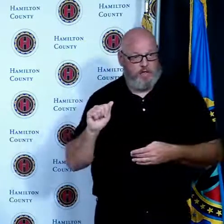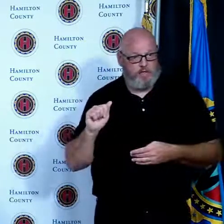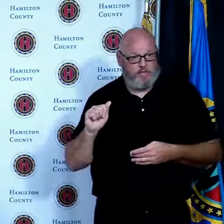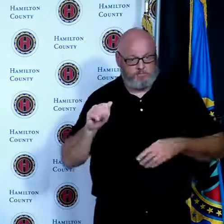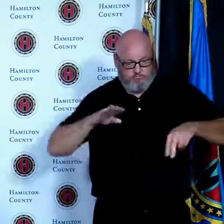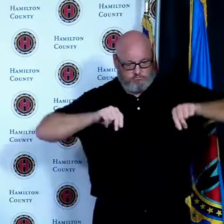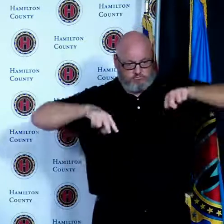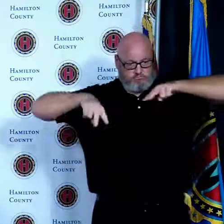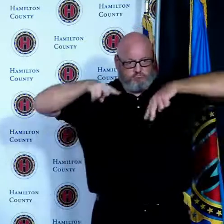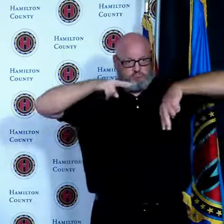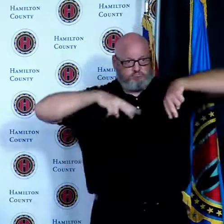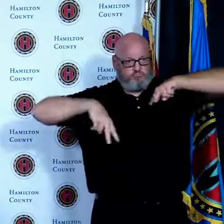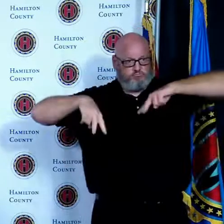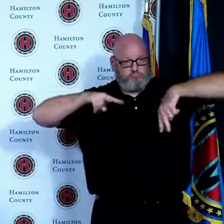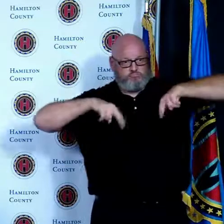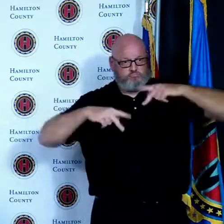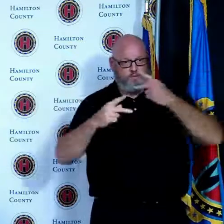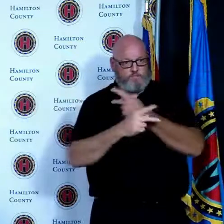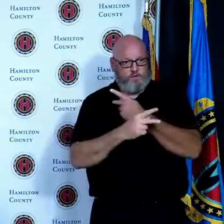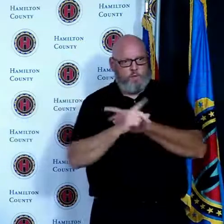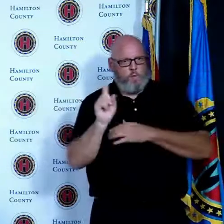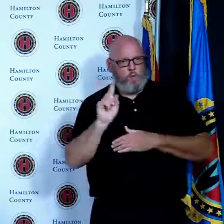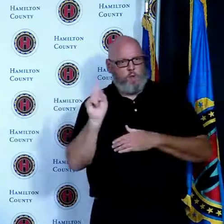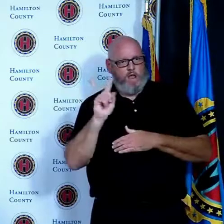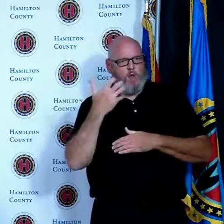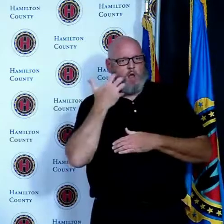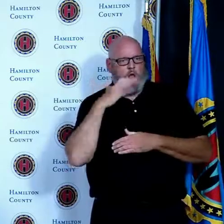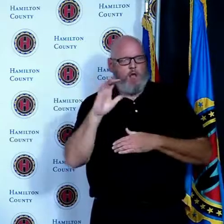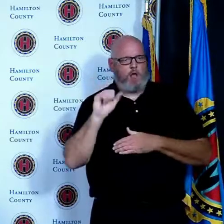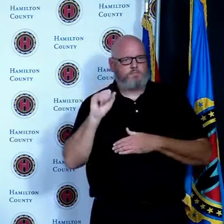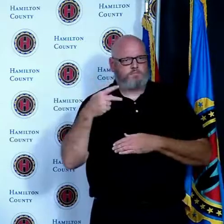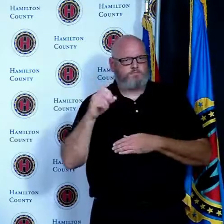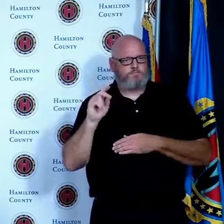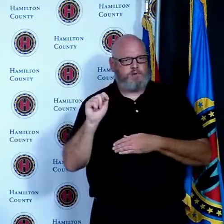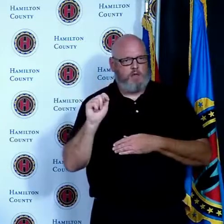local organizations in that community to bring the testing to where the people